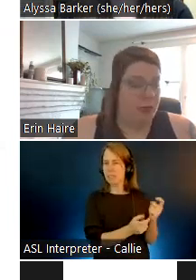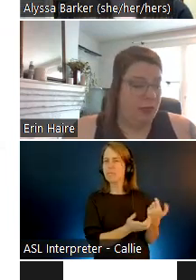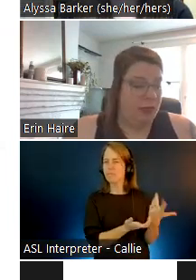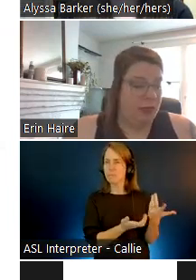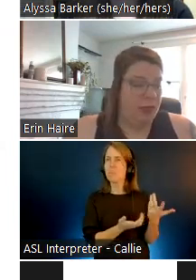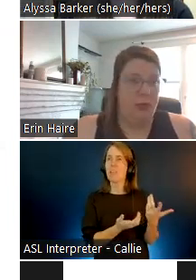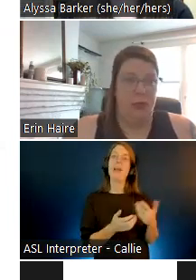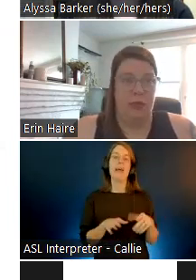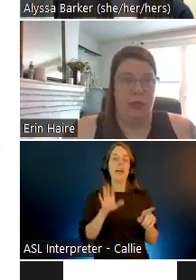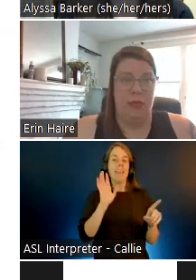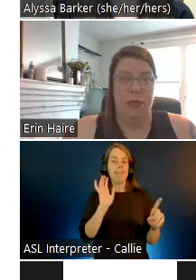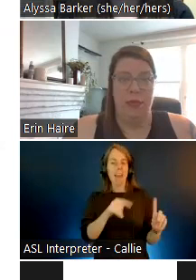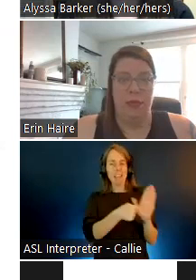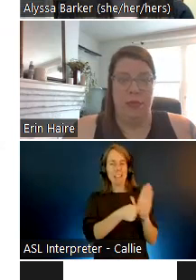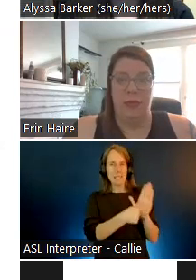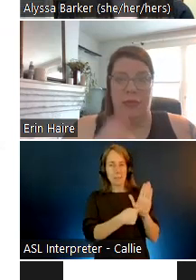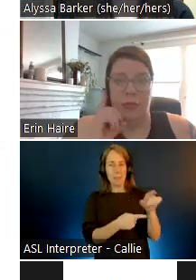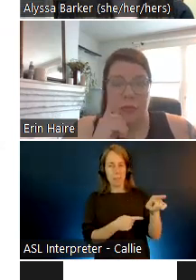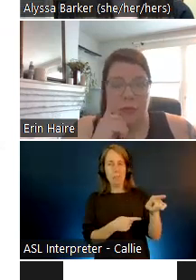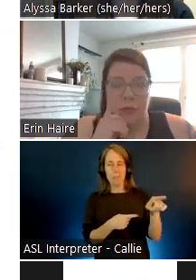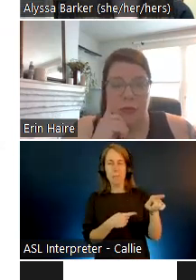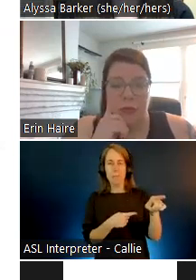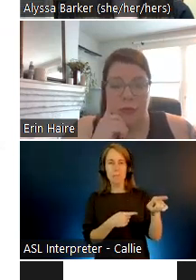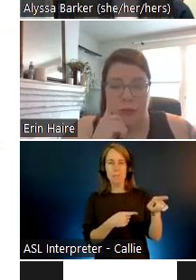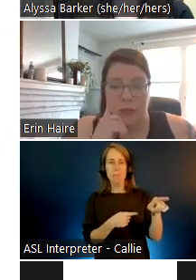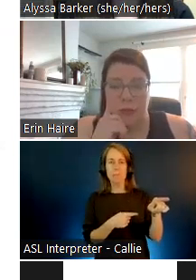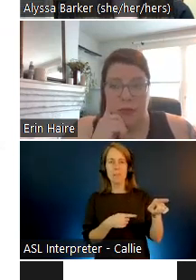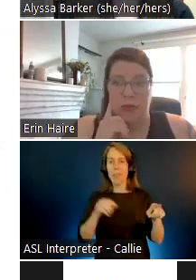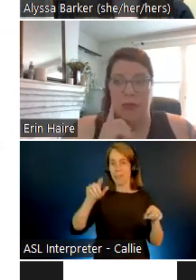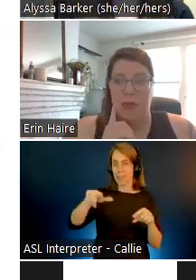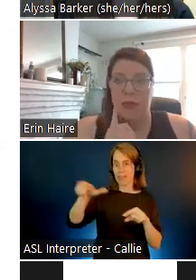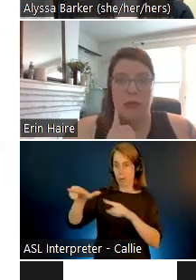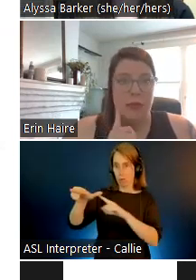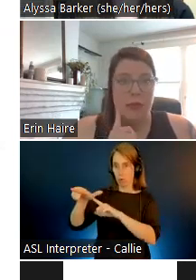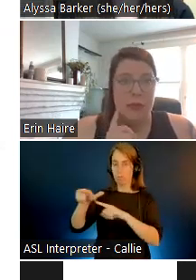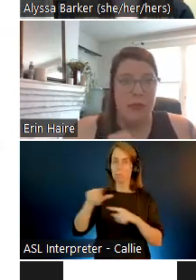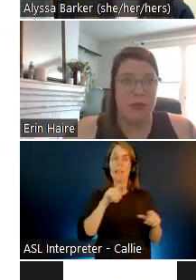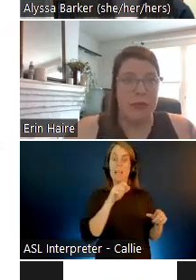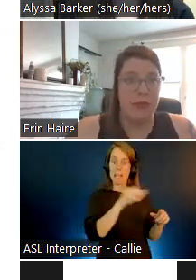were talking about earlier you know can the landlord require you to take them back out